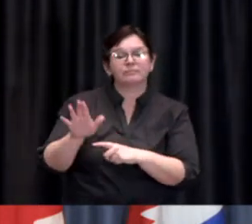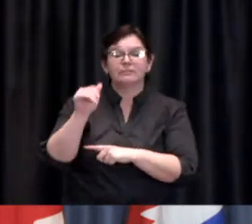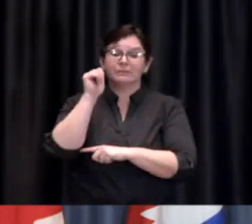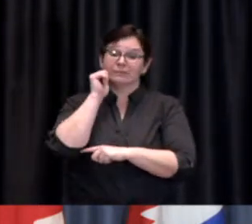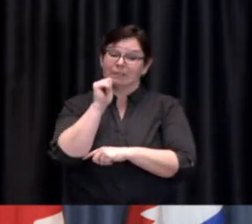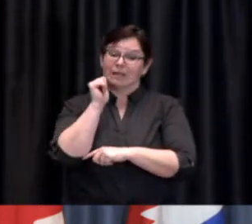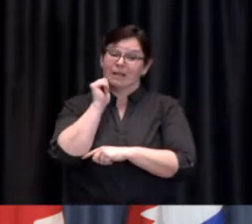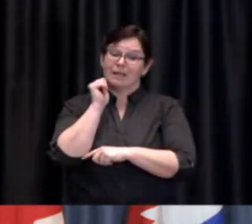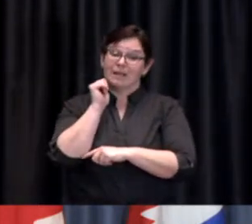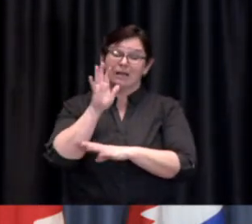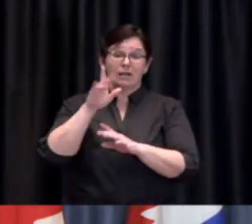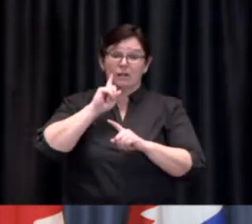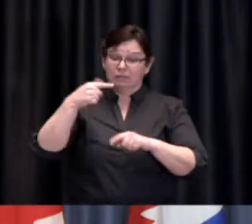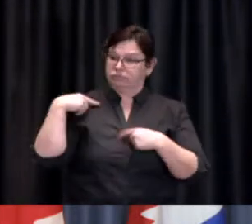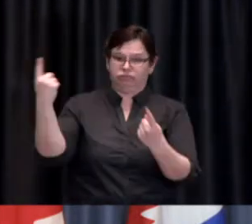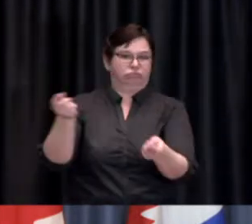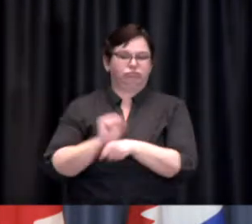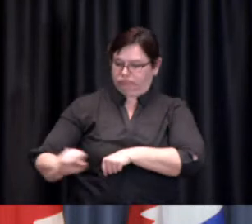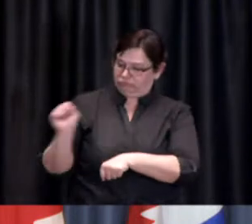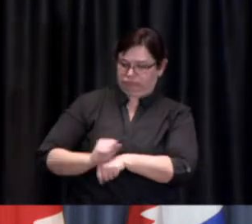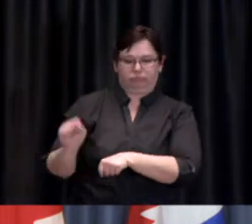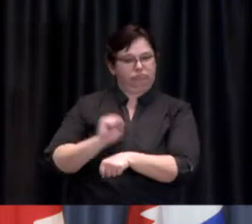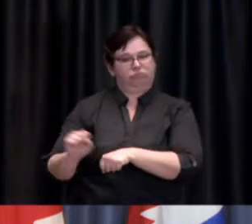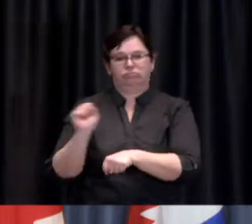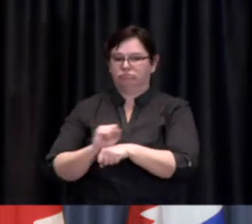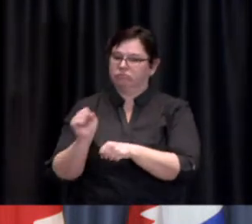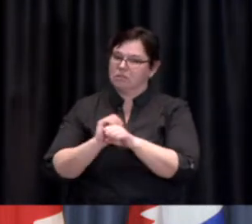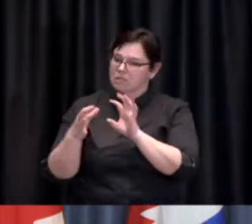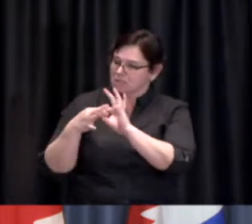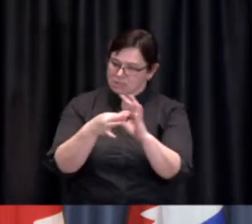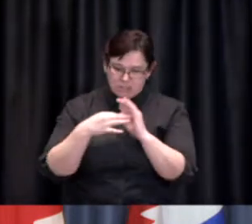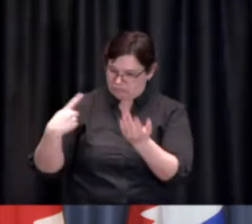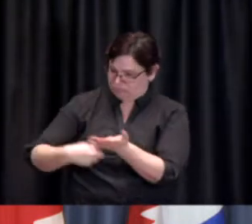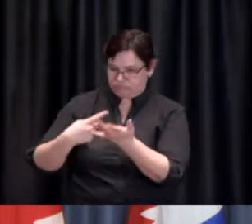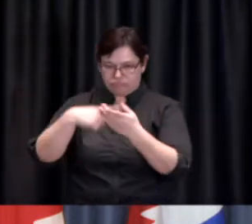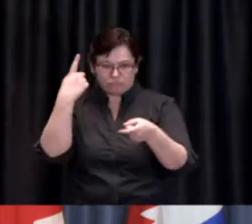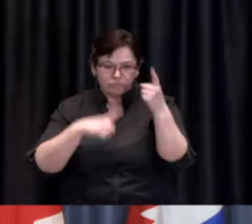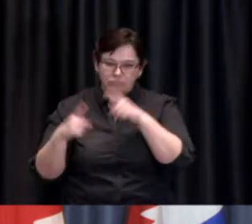ongoing that in fact has been ongoing since uh the fall of 2020 and then even before that